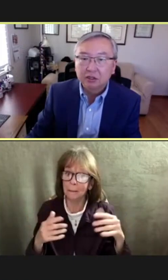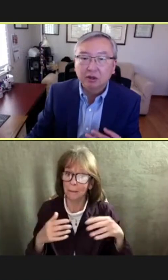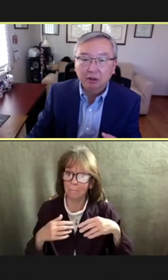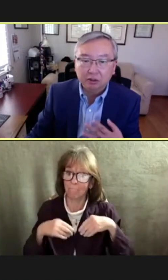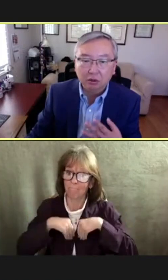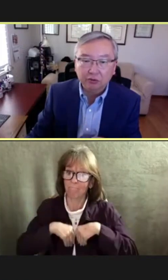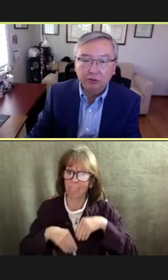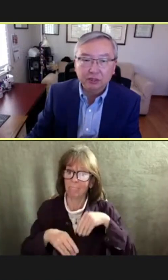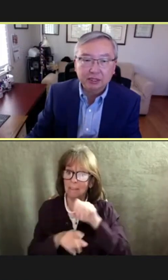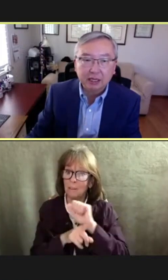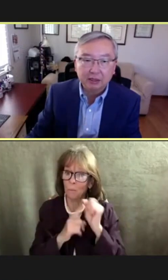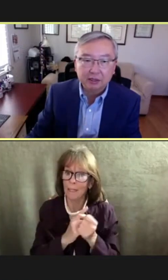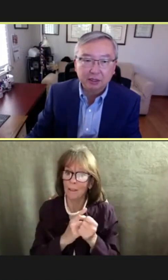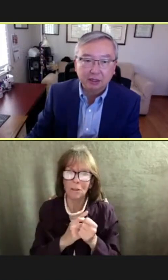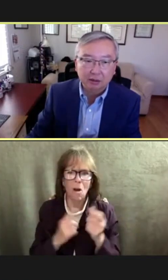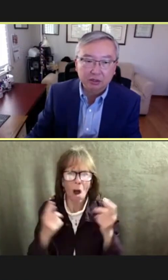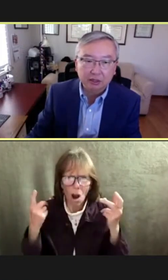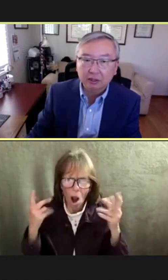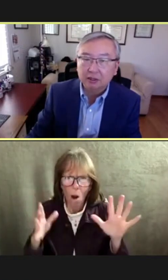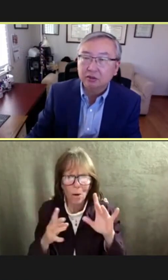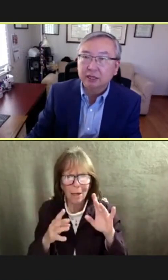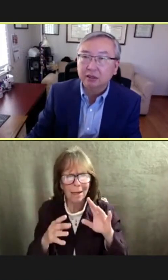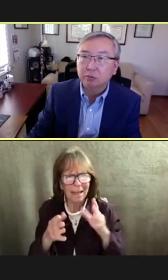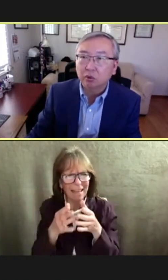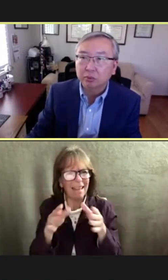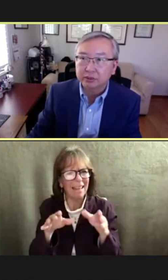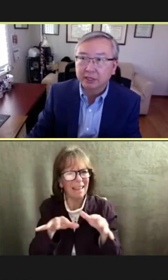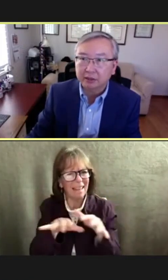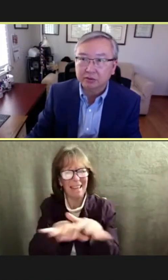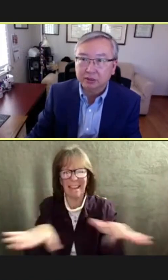So I'll go through the slides so that you get more perspectives.